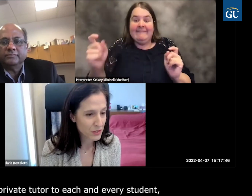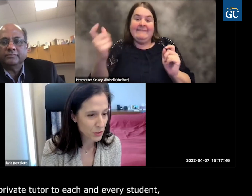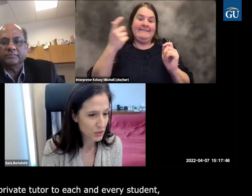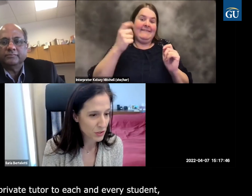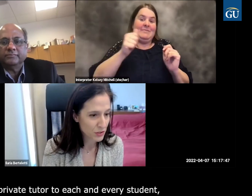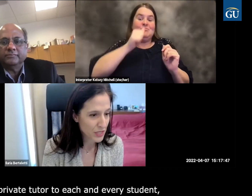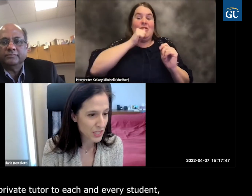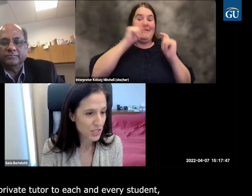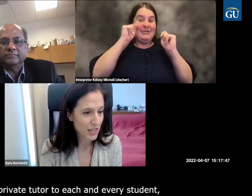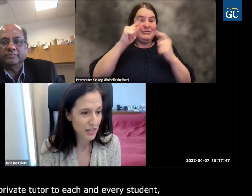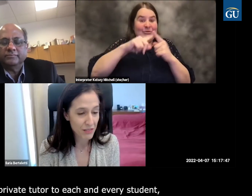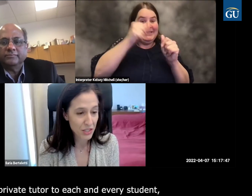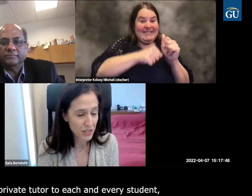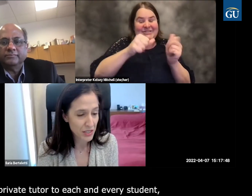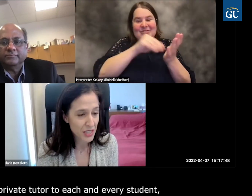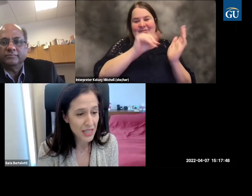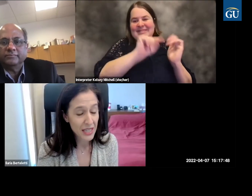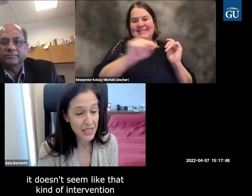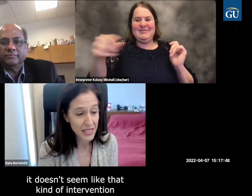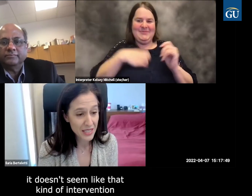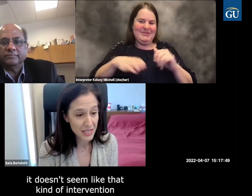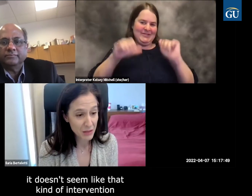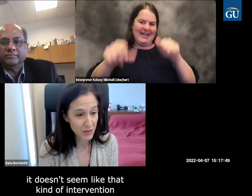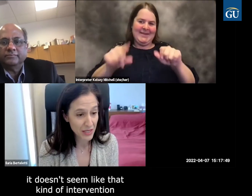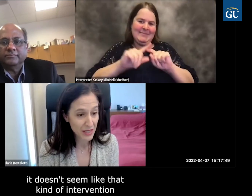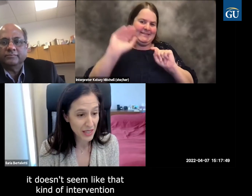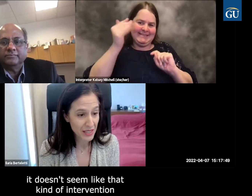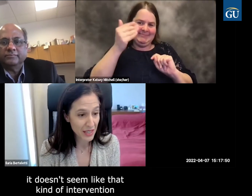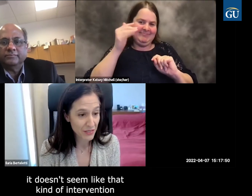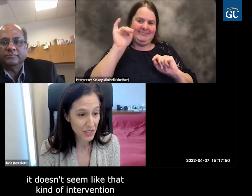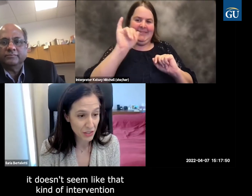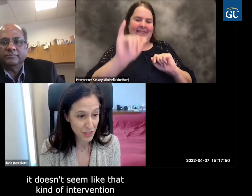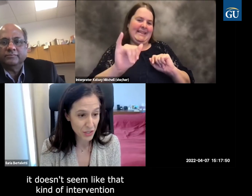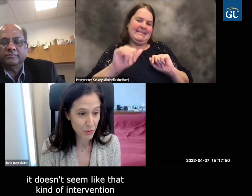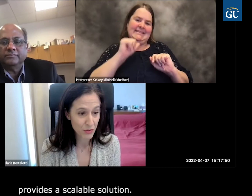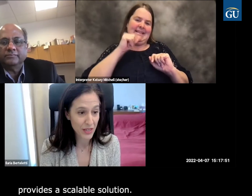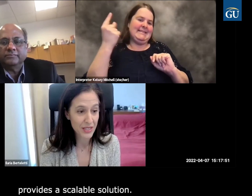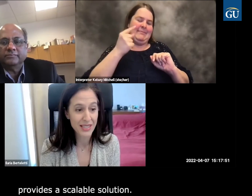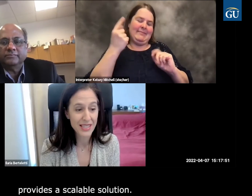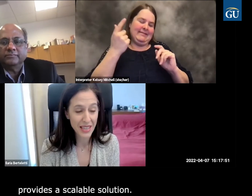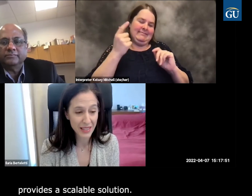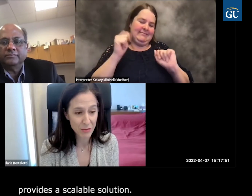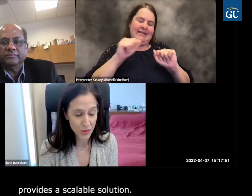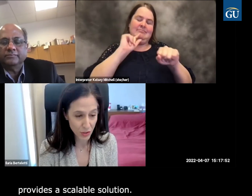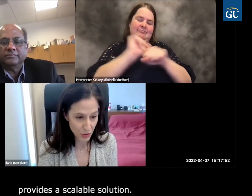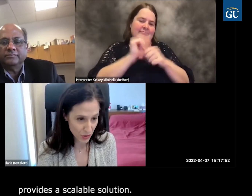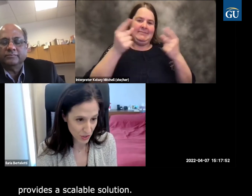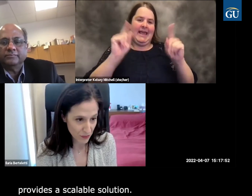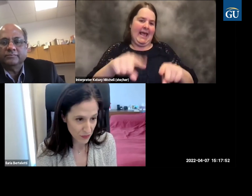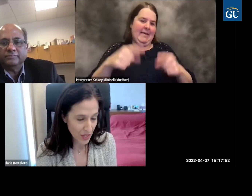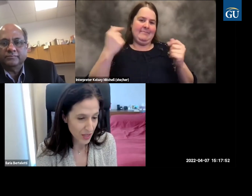tutor to each and every student it doesn't seem like that kind of intervention provides a scalable